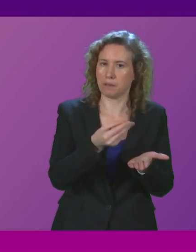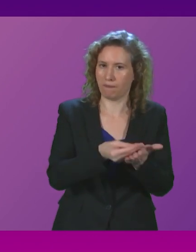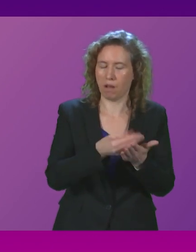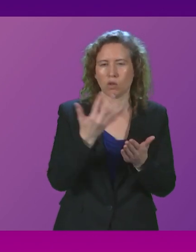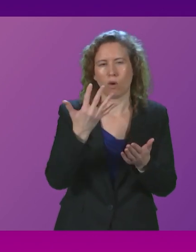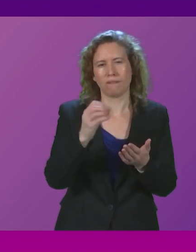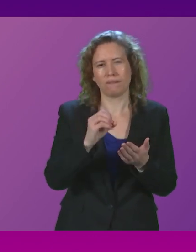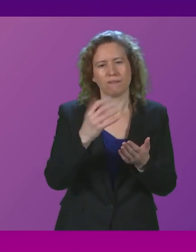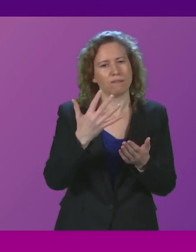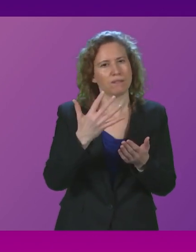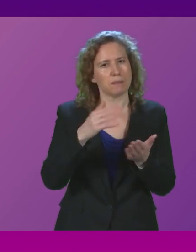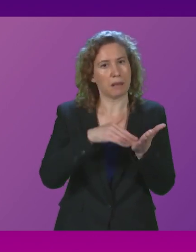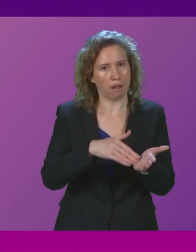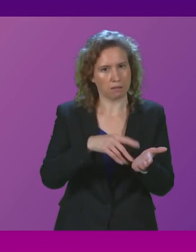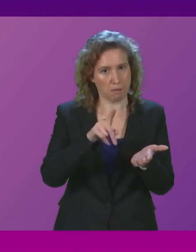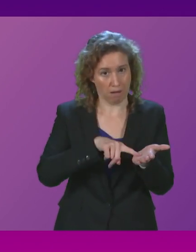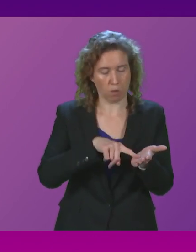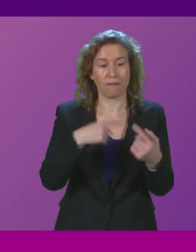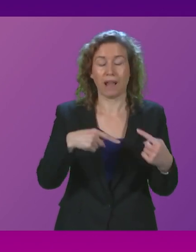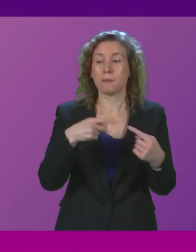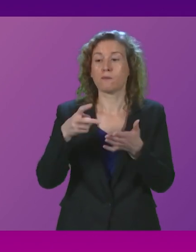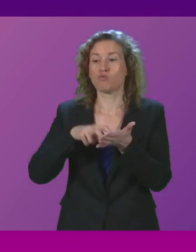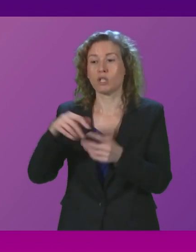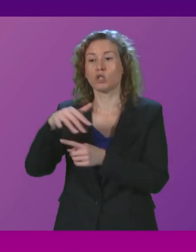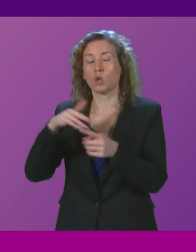which will be available for registered social landlords to help them to bring sustainable